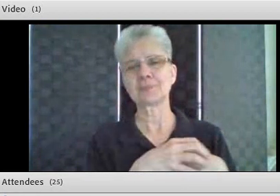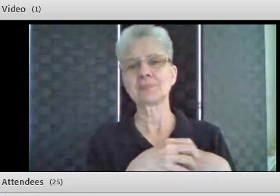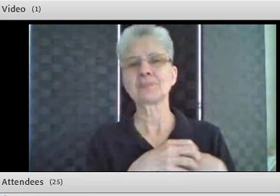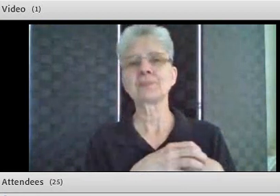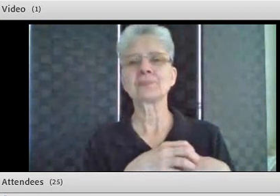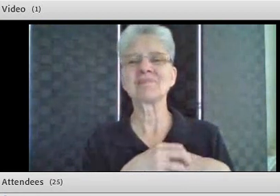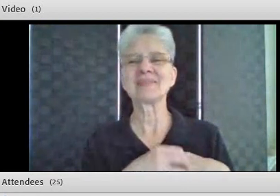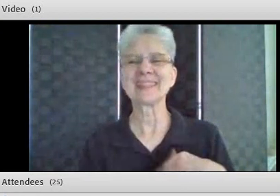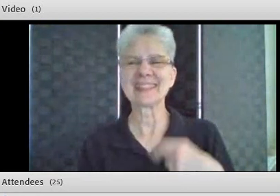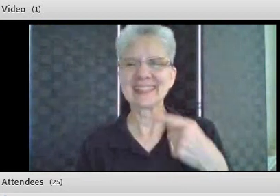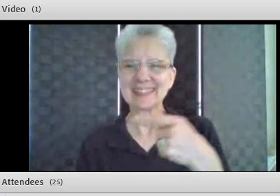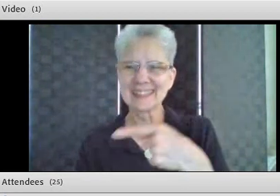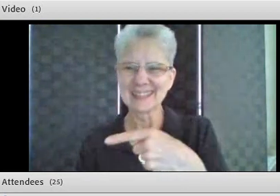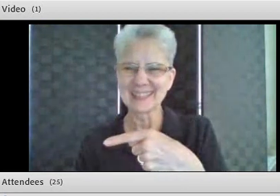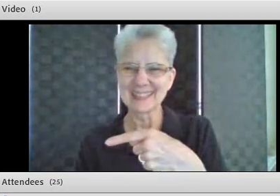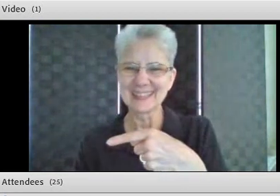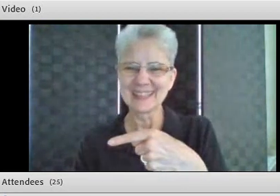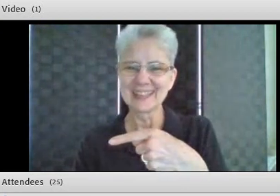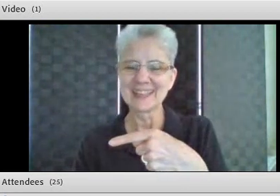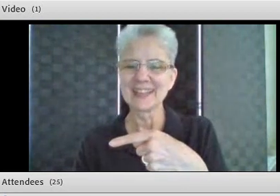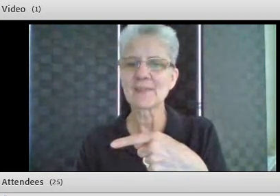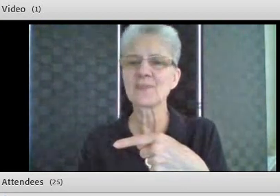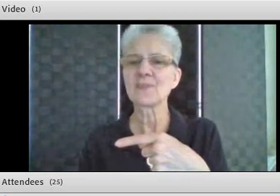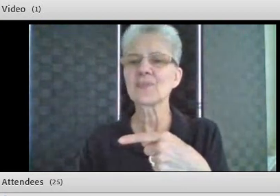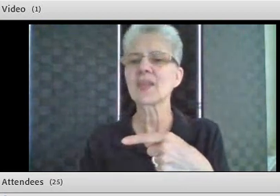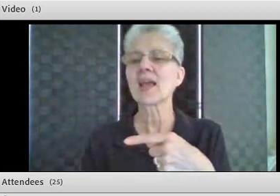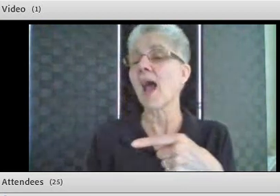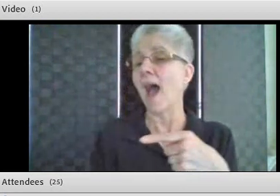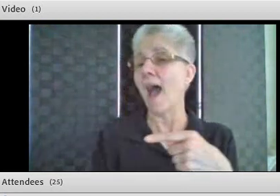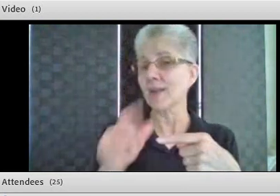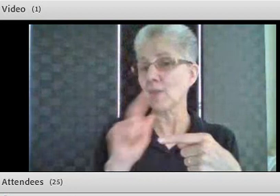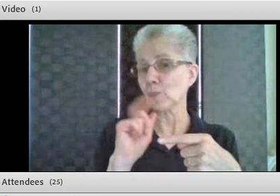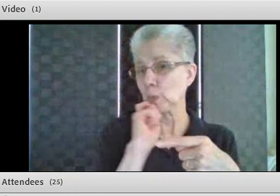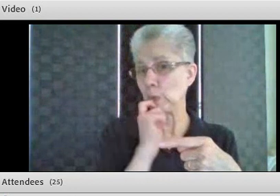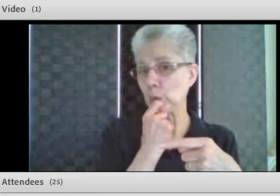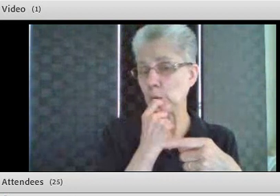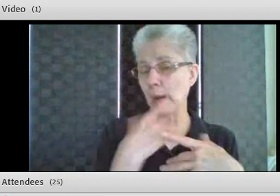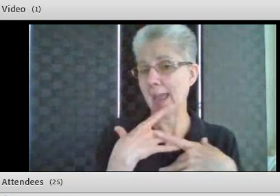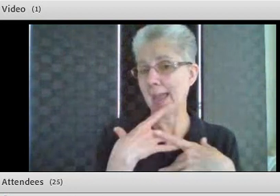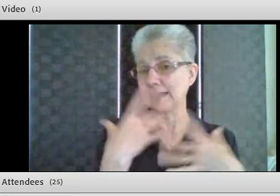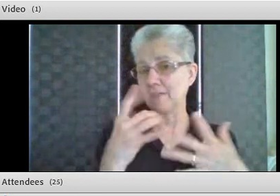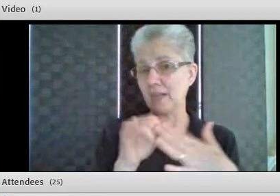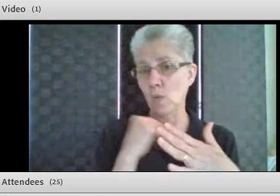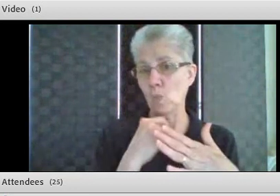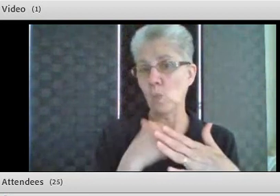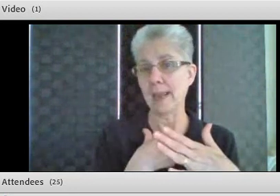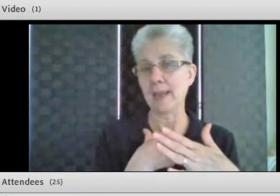Ryan: Not quiet, though. Hilary: Not quiet, I will say that is -- It is not quiet. Be prepared. Ryan: Mm.